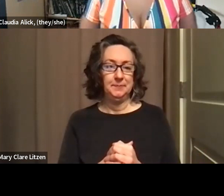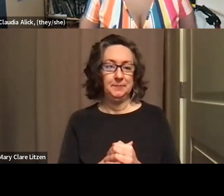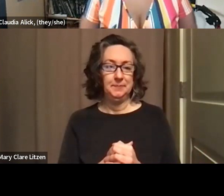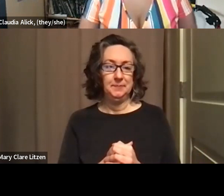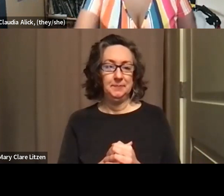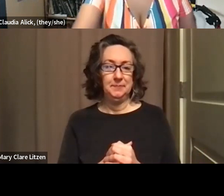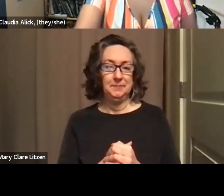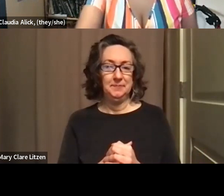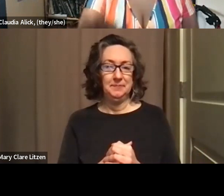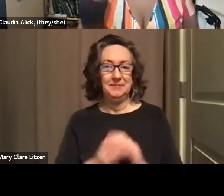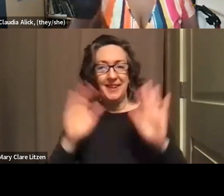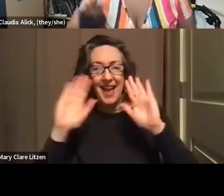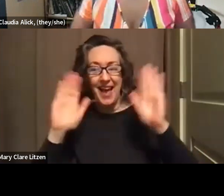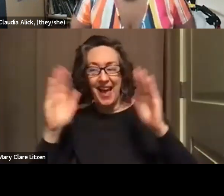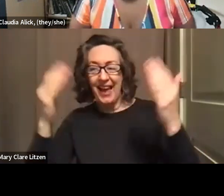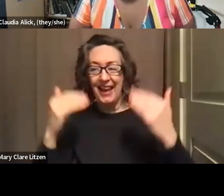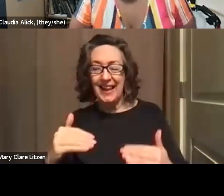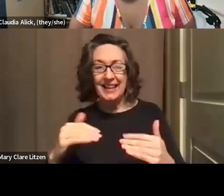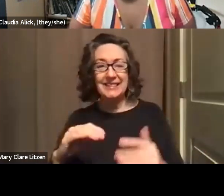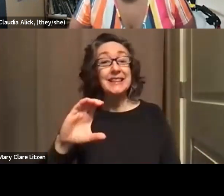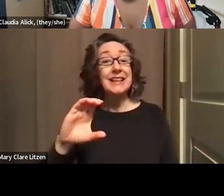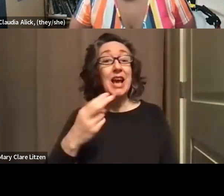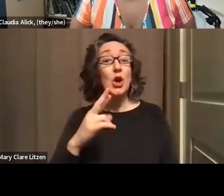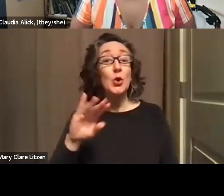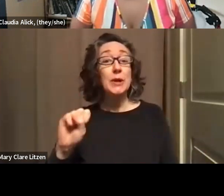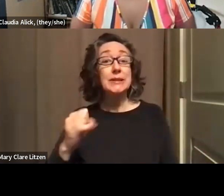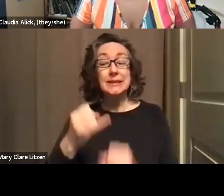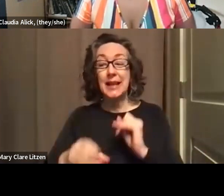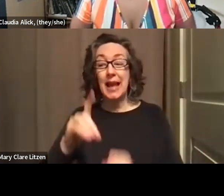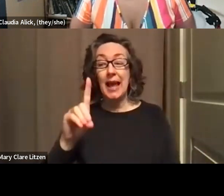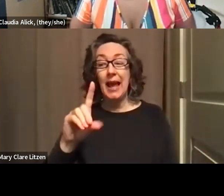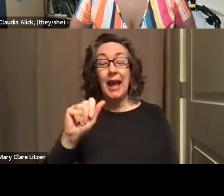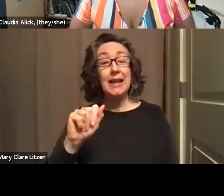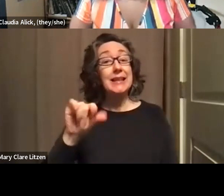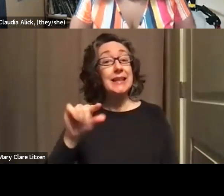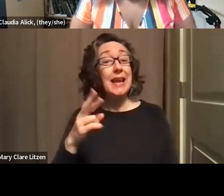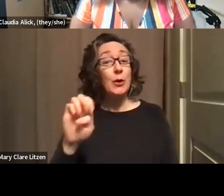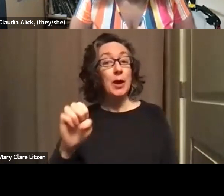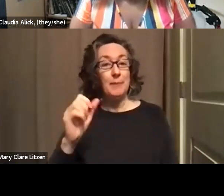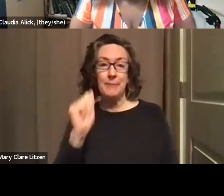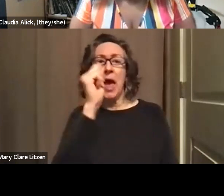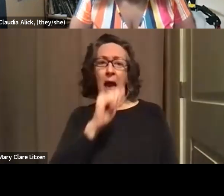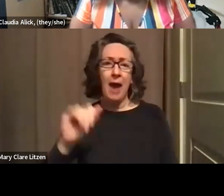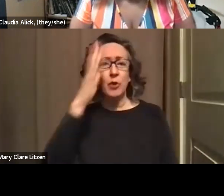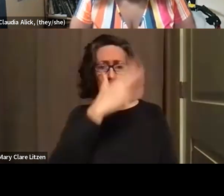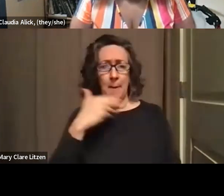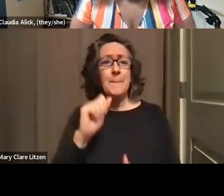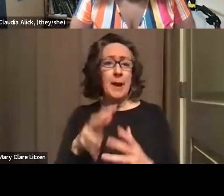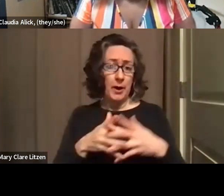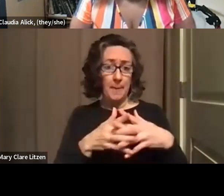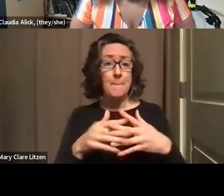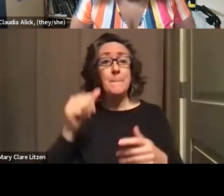I am an African American male.